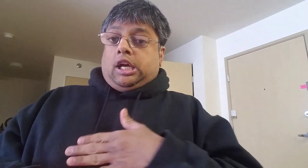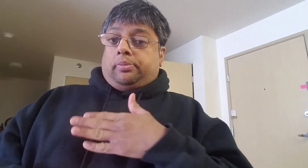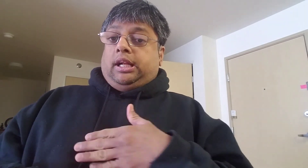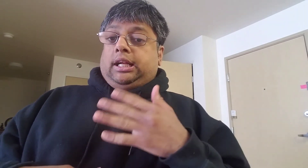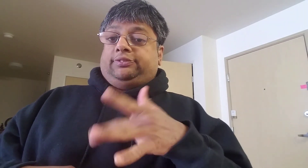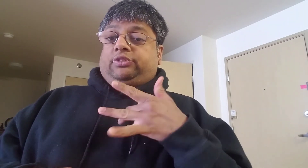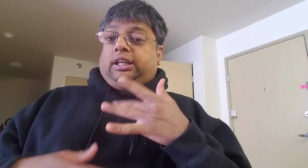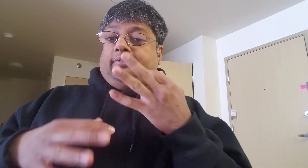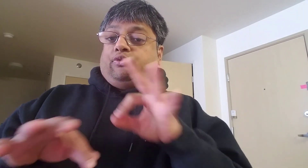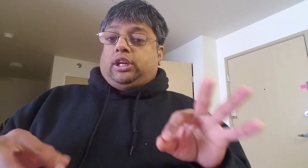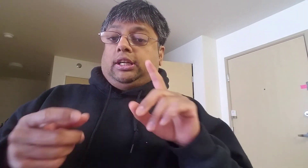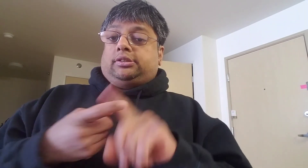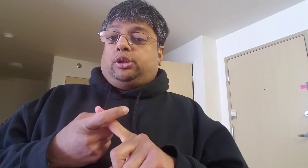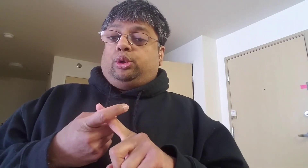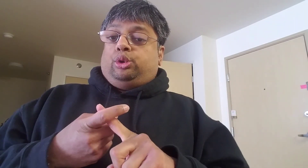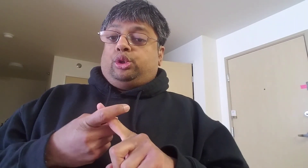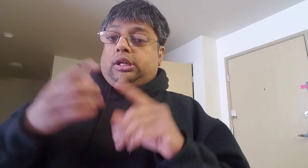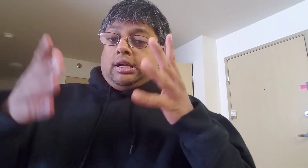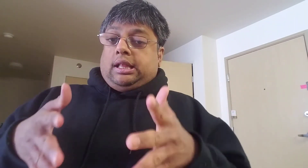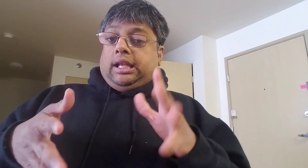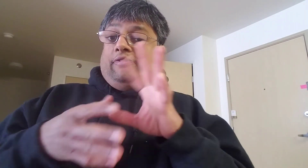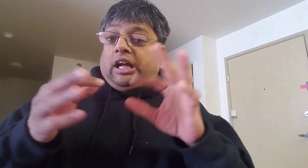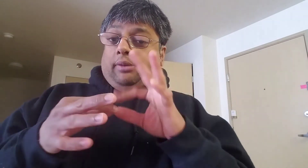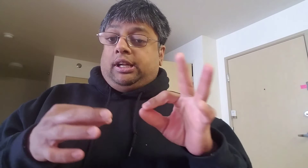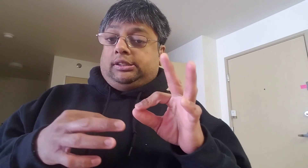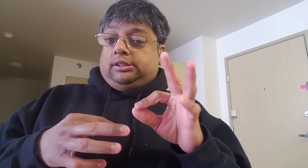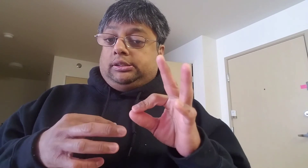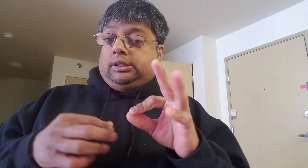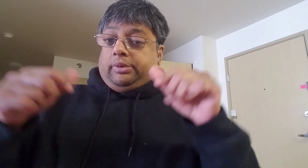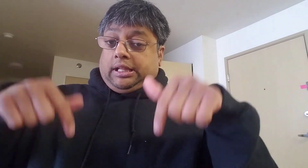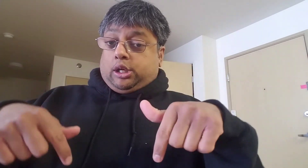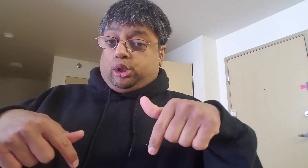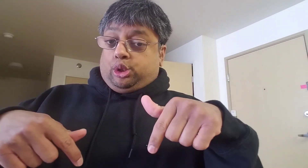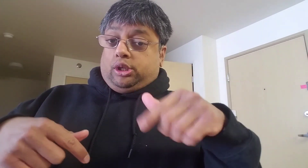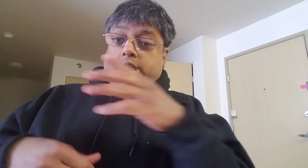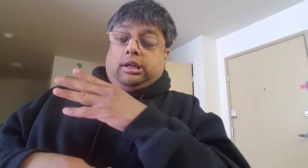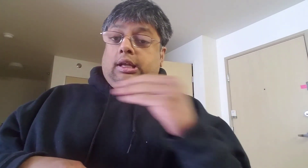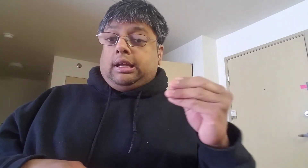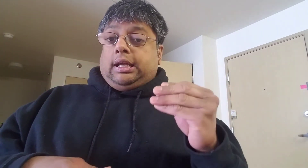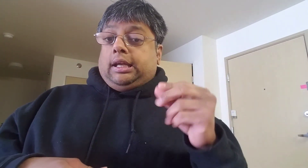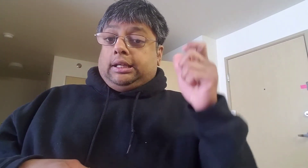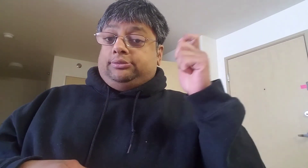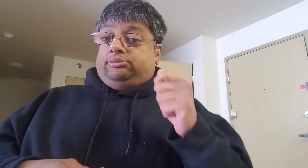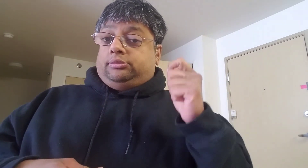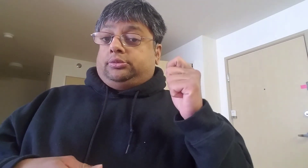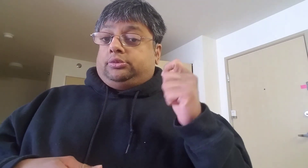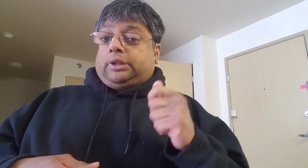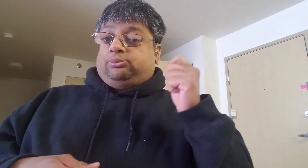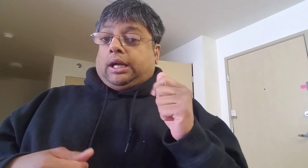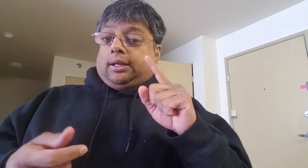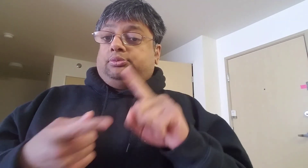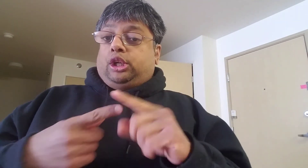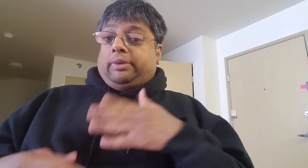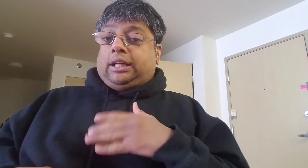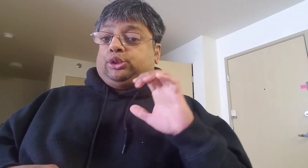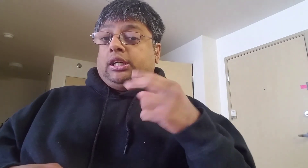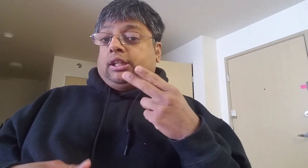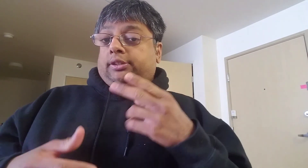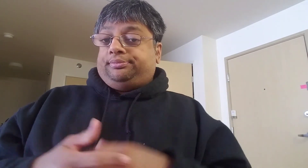Please feel free to leave me comments below and subscribe to my channel.